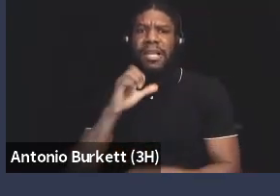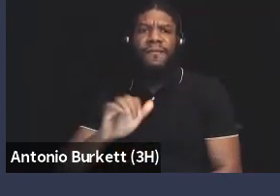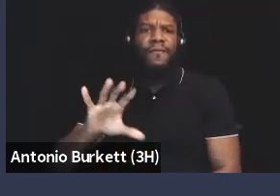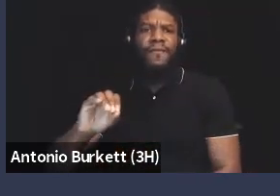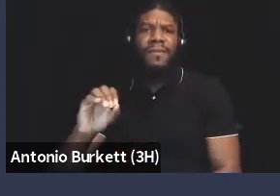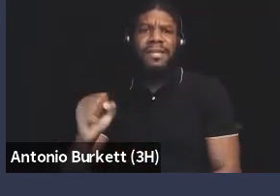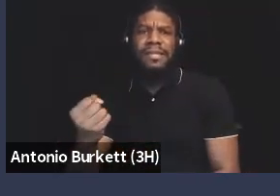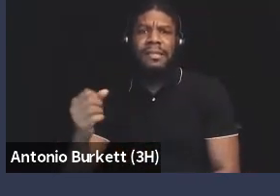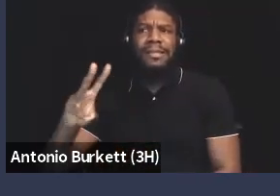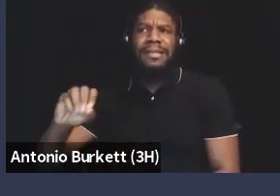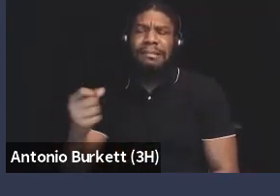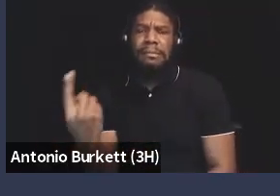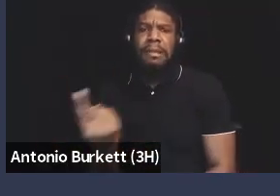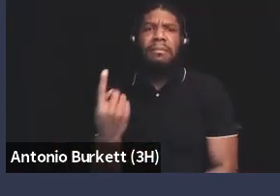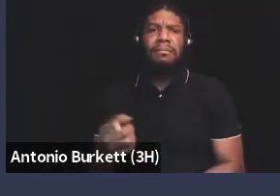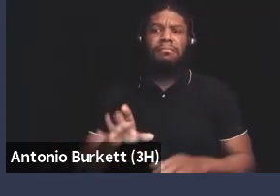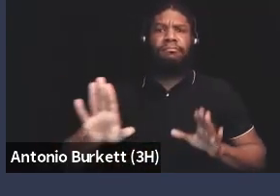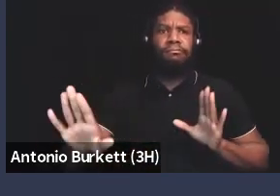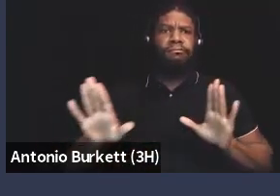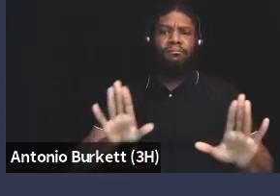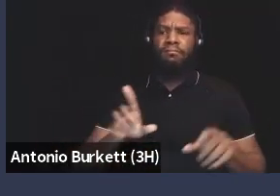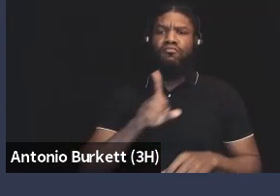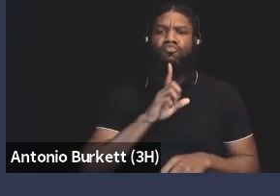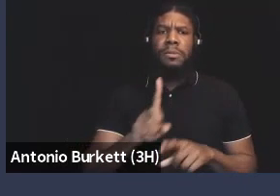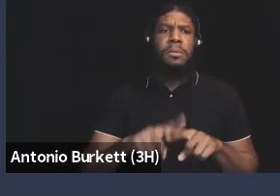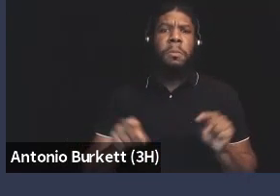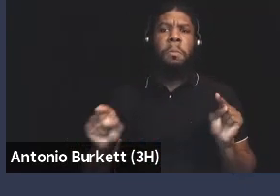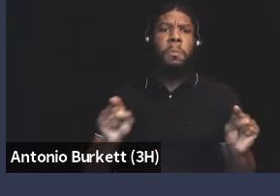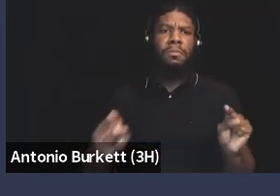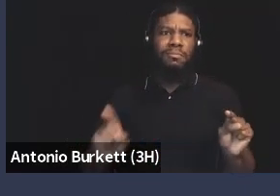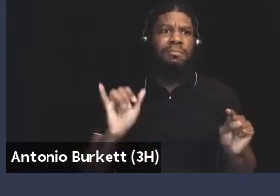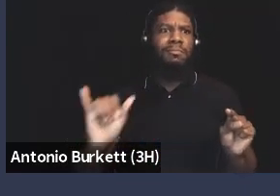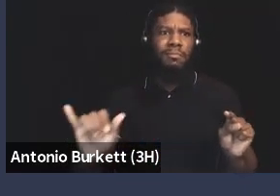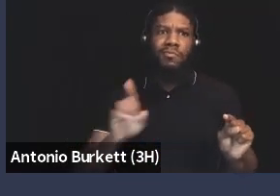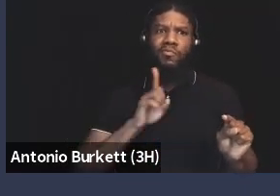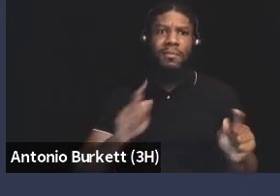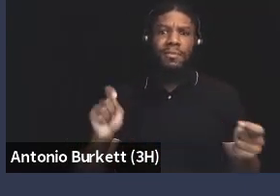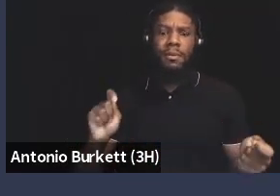like it's interesting kind of how that has been changing the student needs and so i've